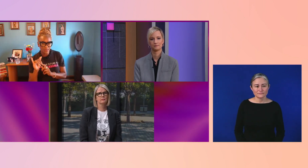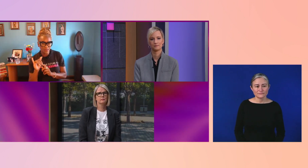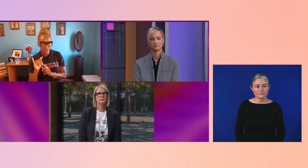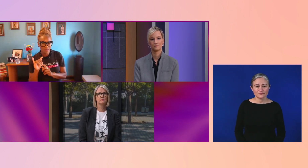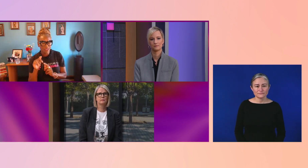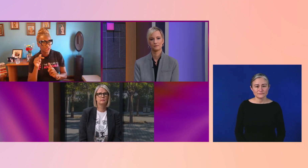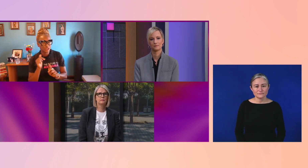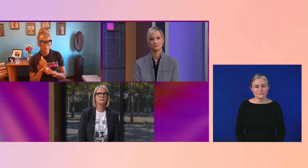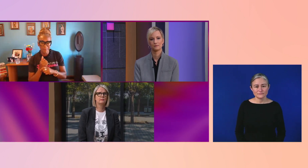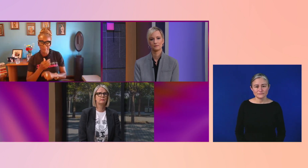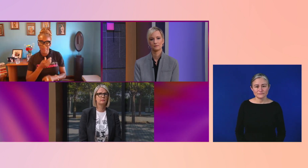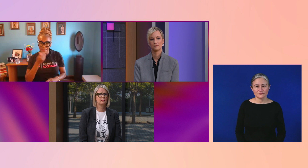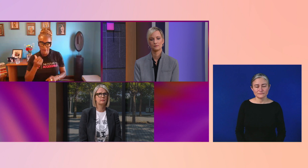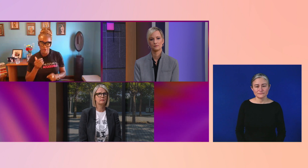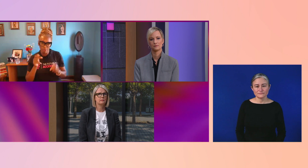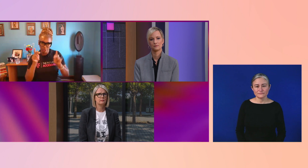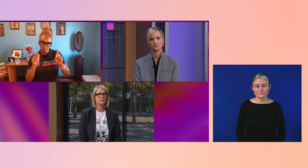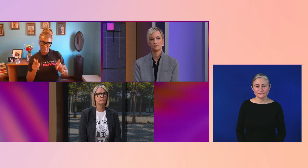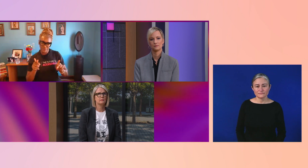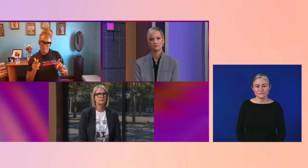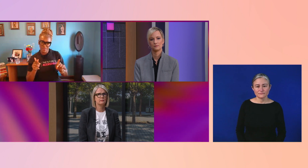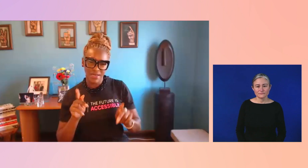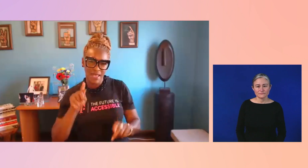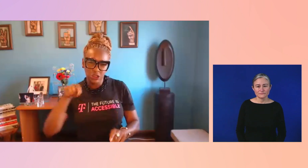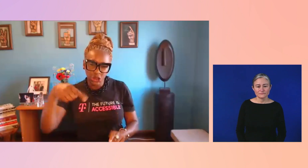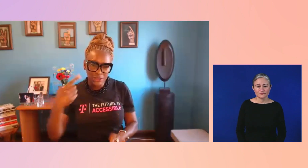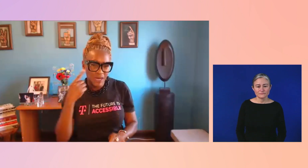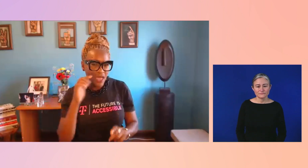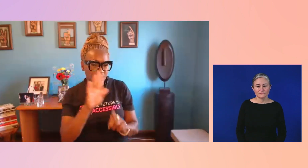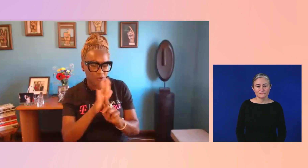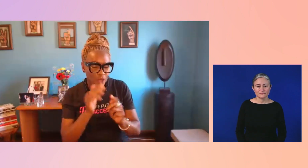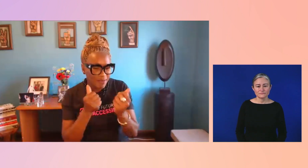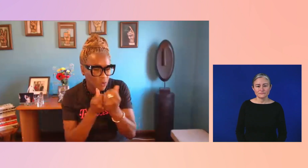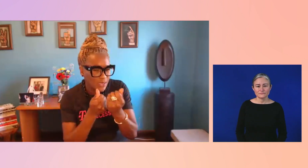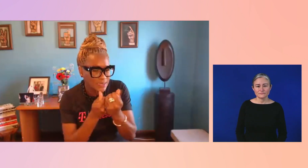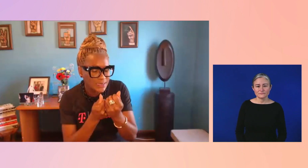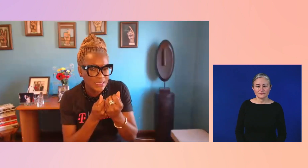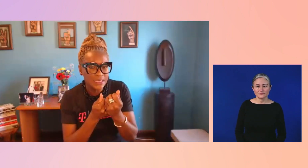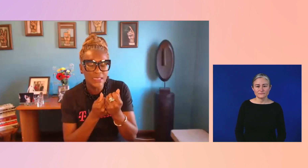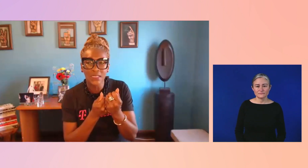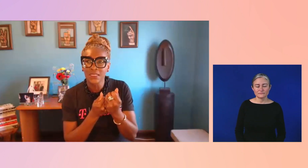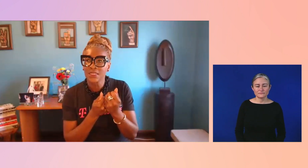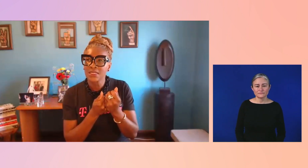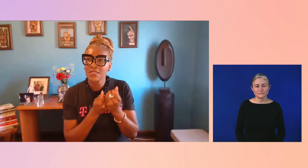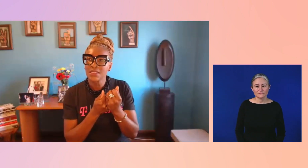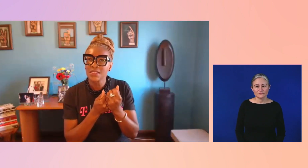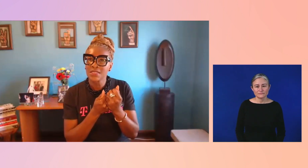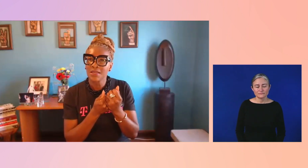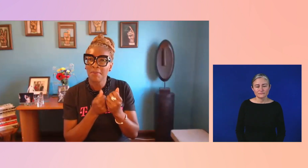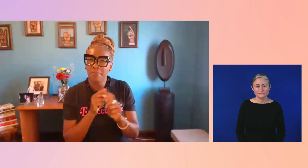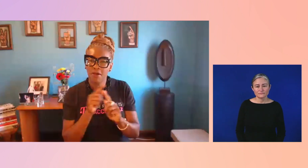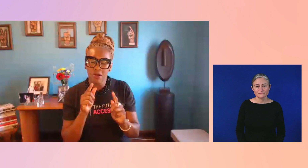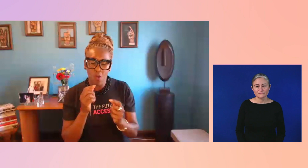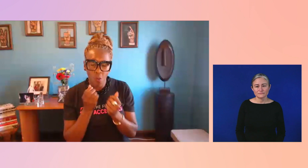Judy is she is a better person, not just because of her advocacy,